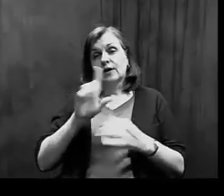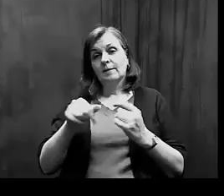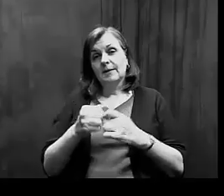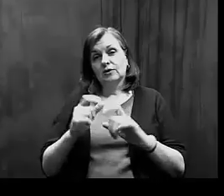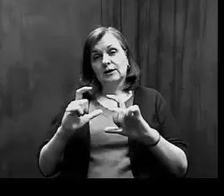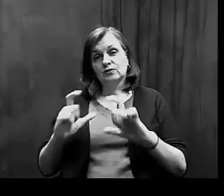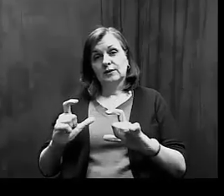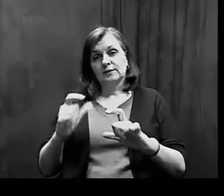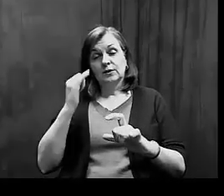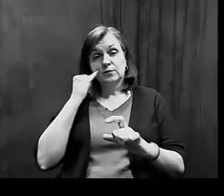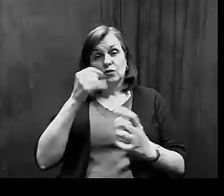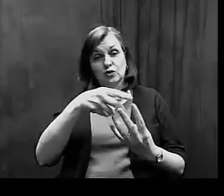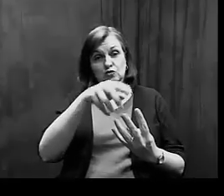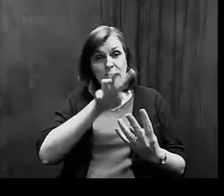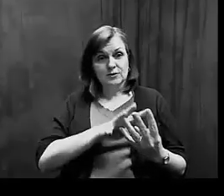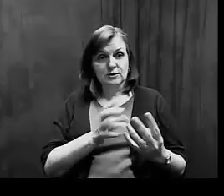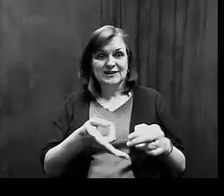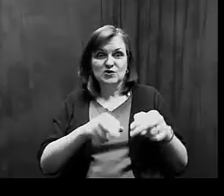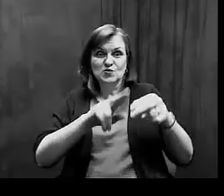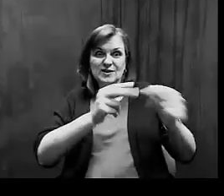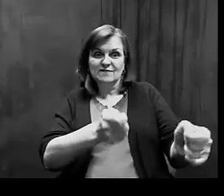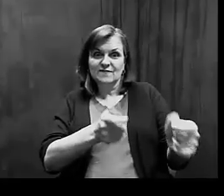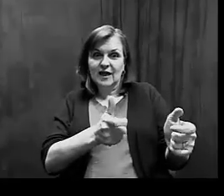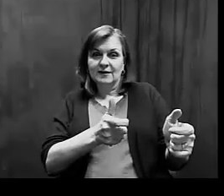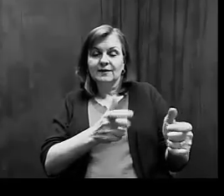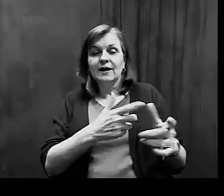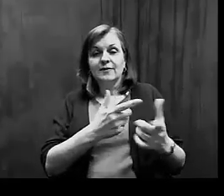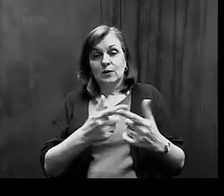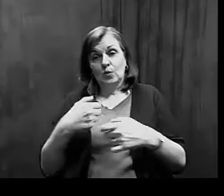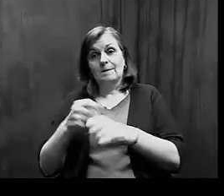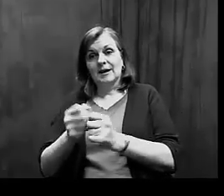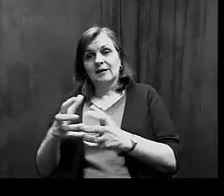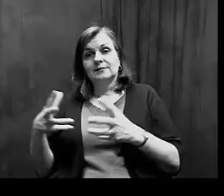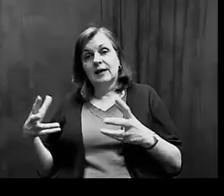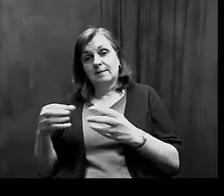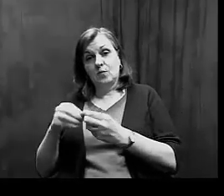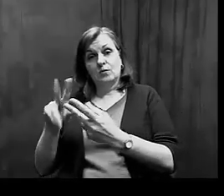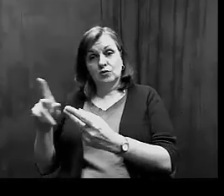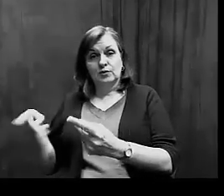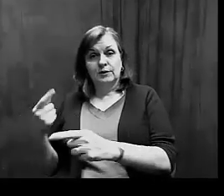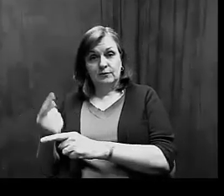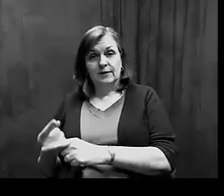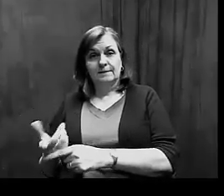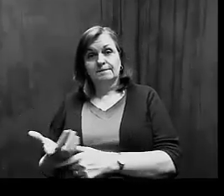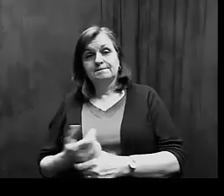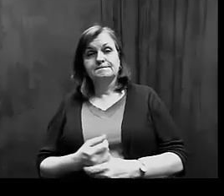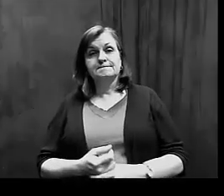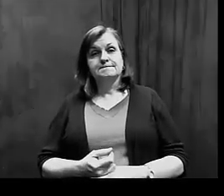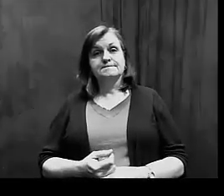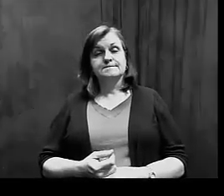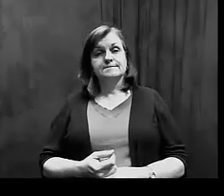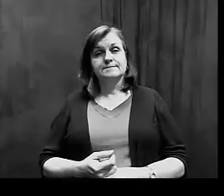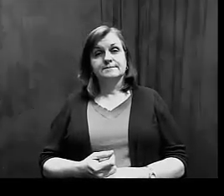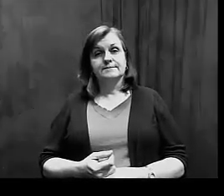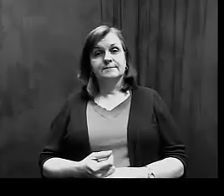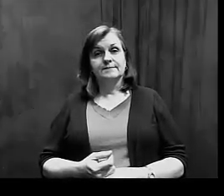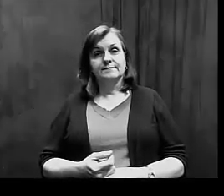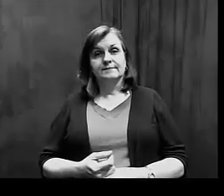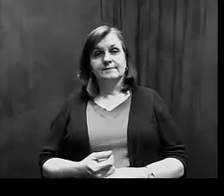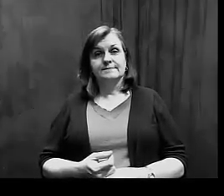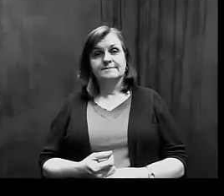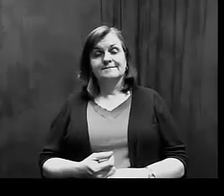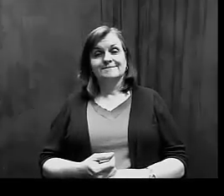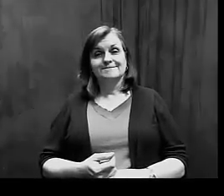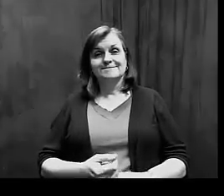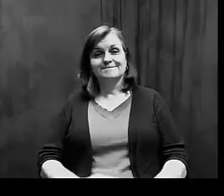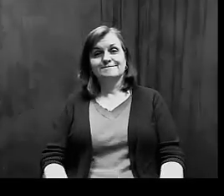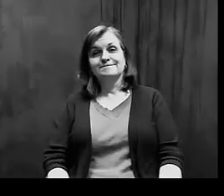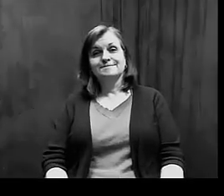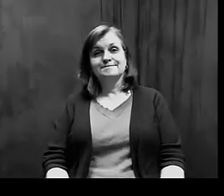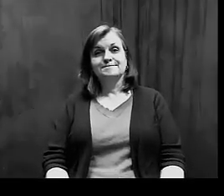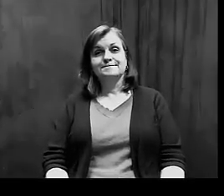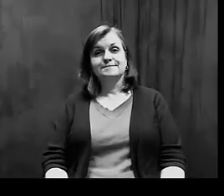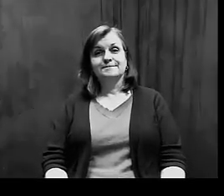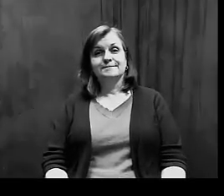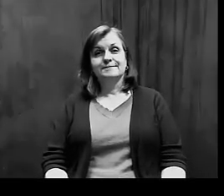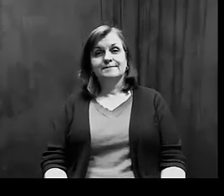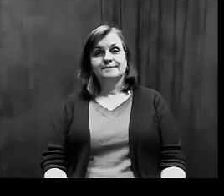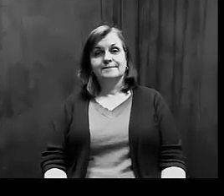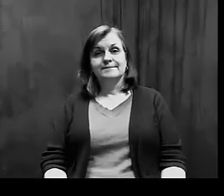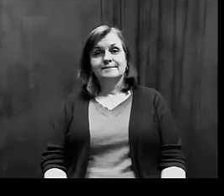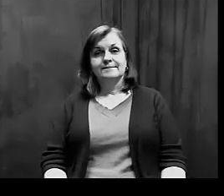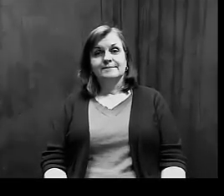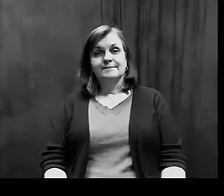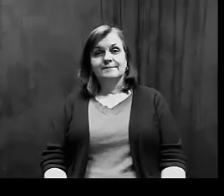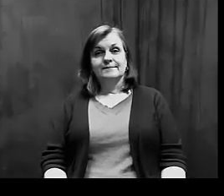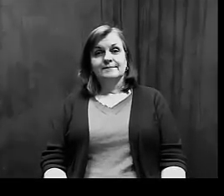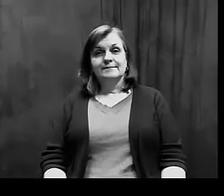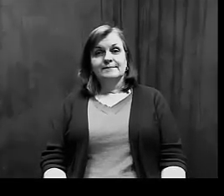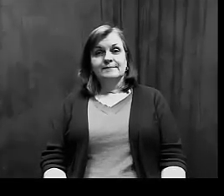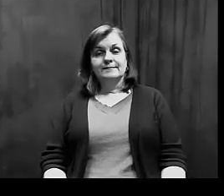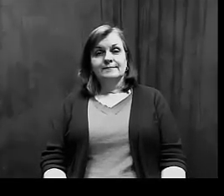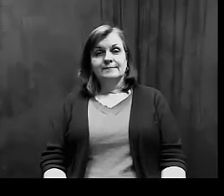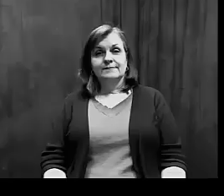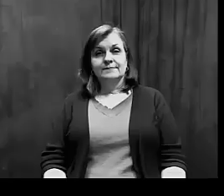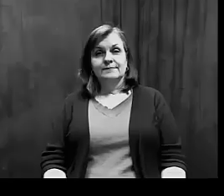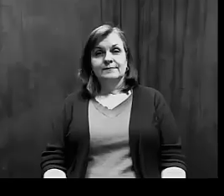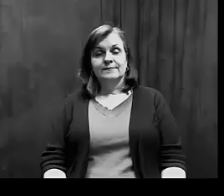if we're really increase transcription a lot we are going to make significantly more proteins